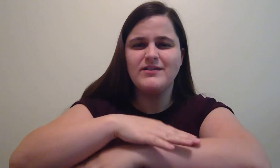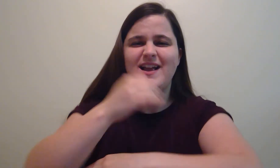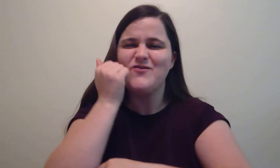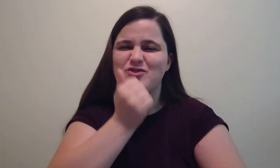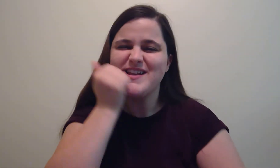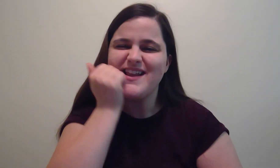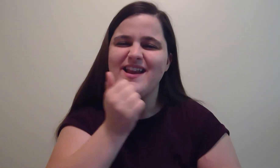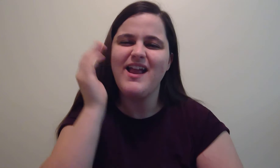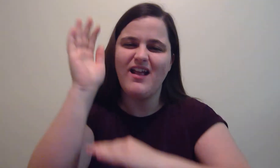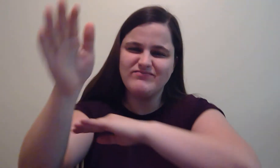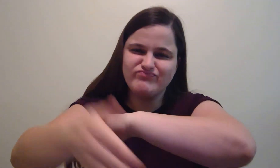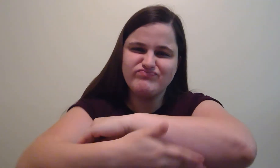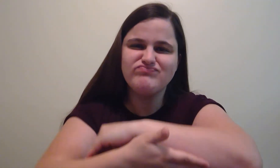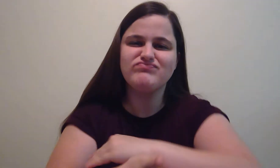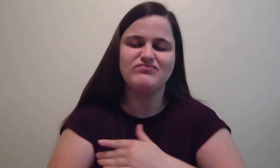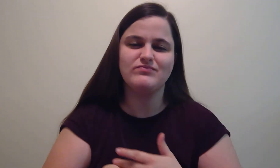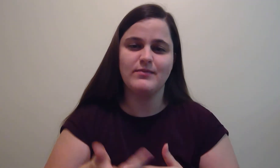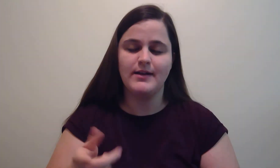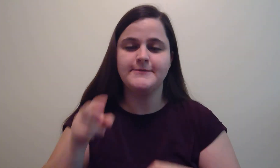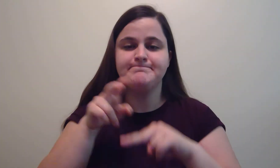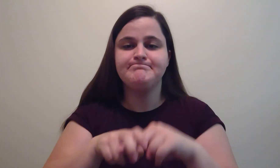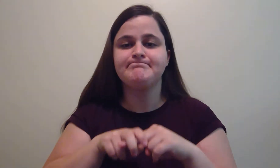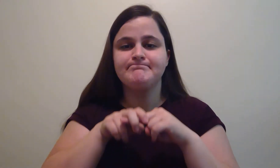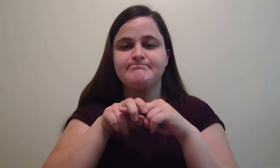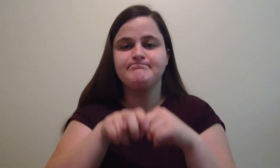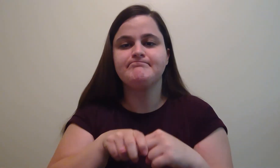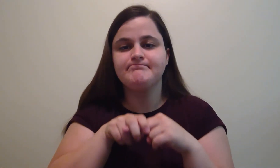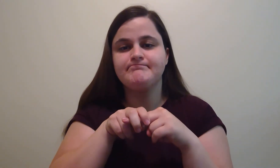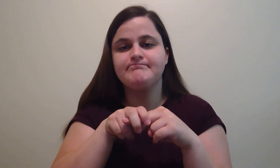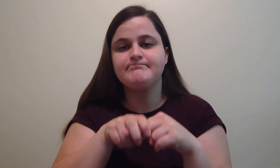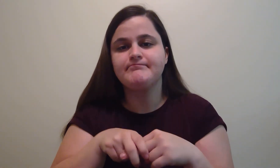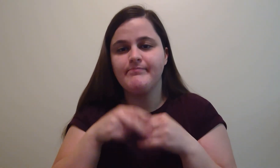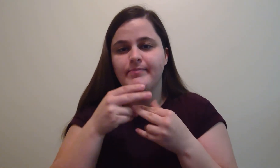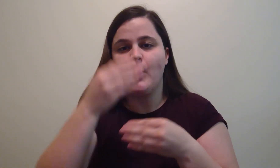There's not much to see there except the Backer’s front yard, but you can find him there day or night,